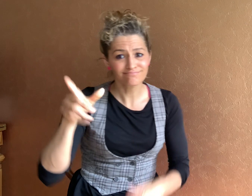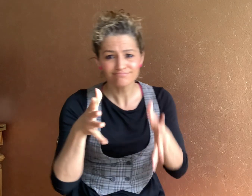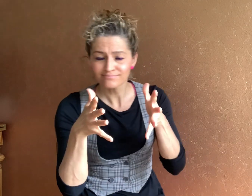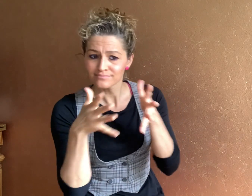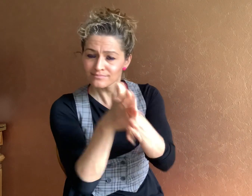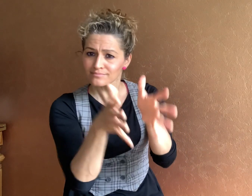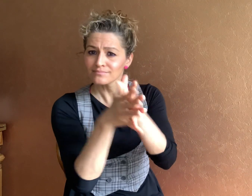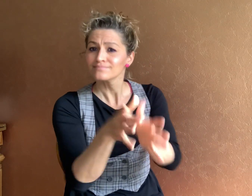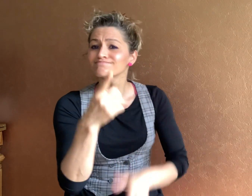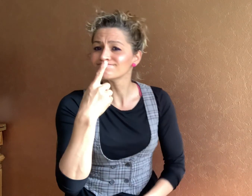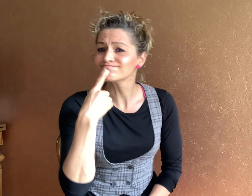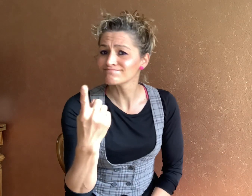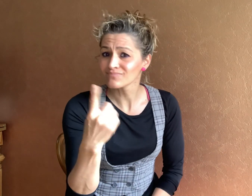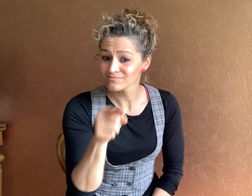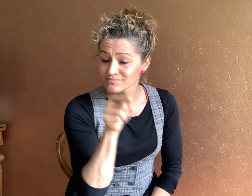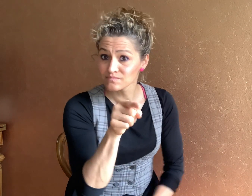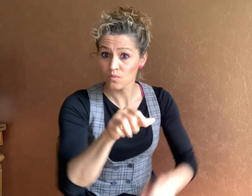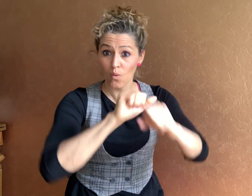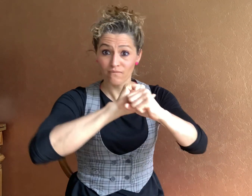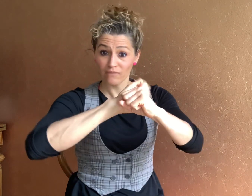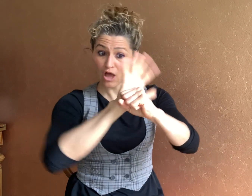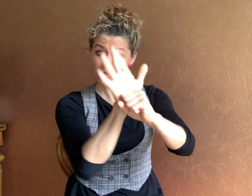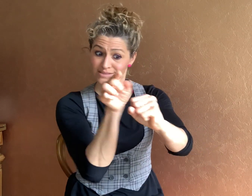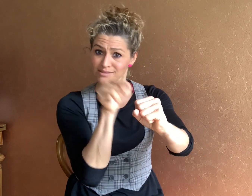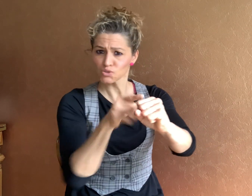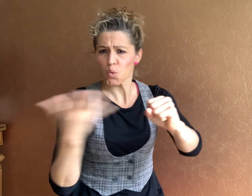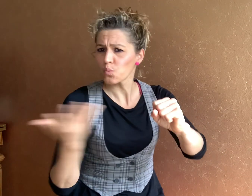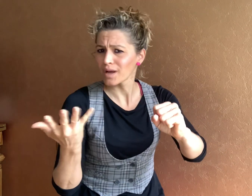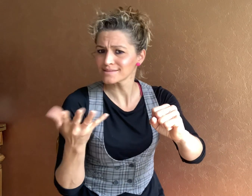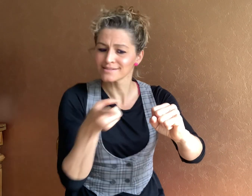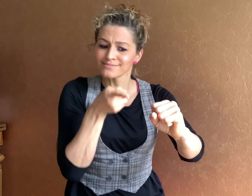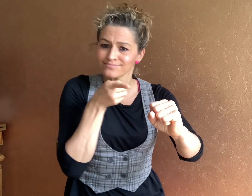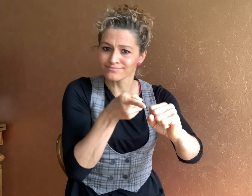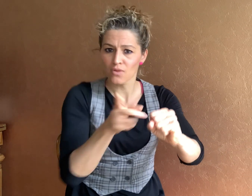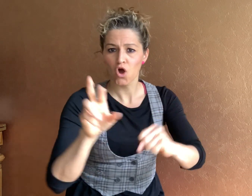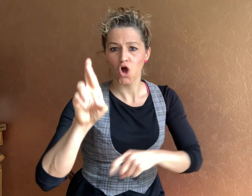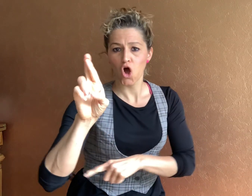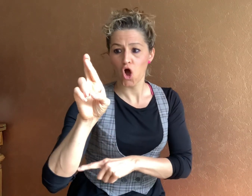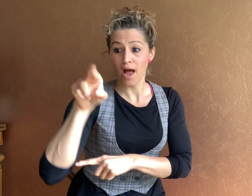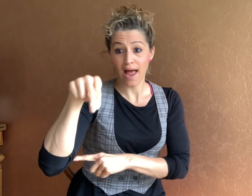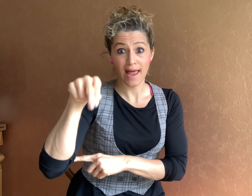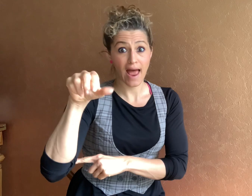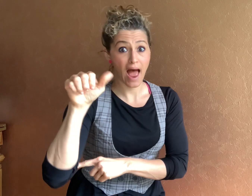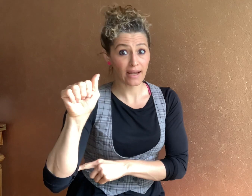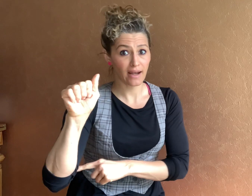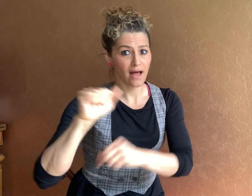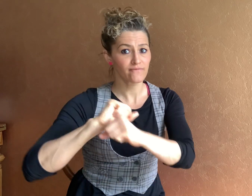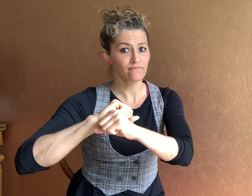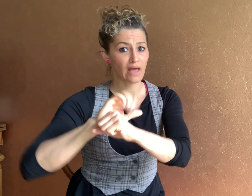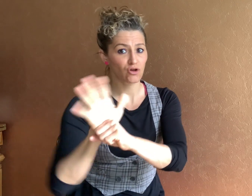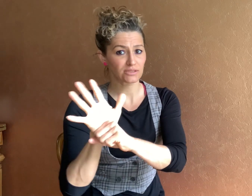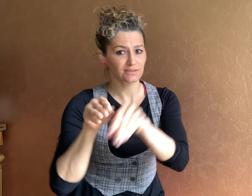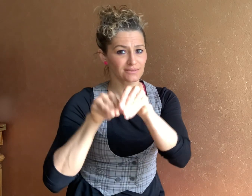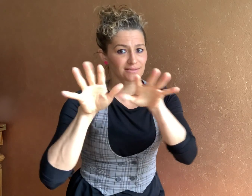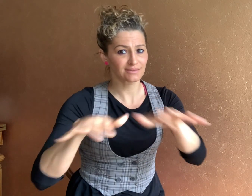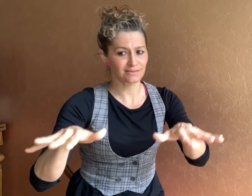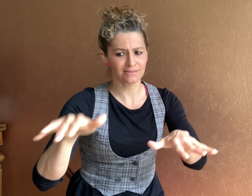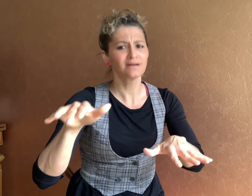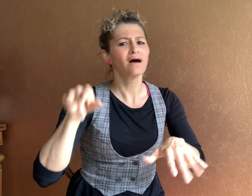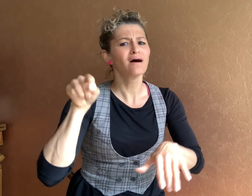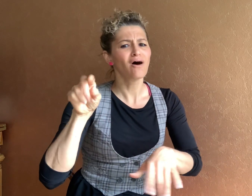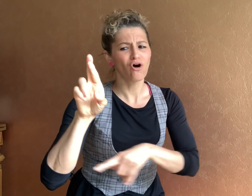explained that the coronavirus is a RNA virus meaning that